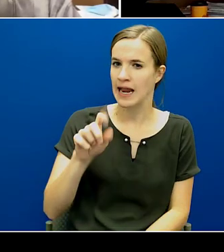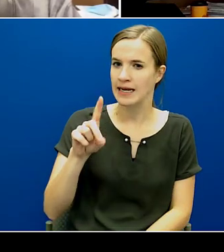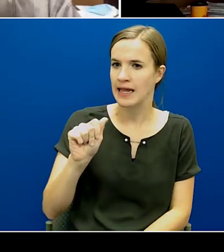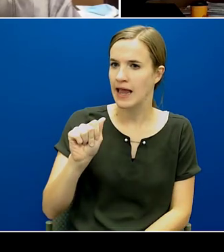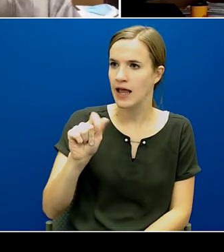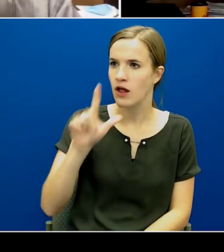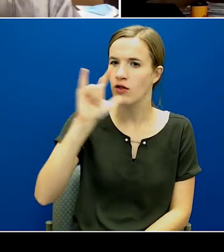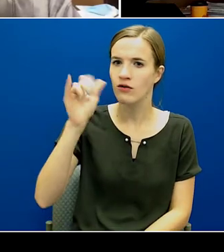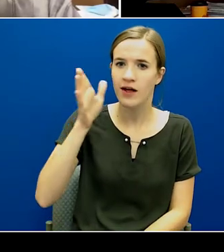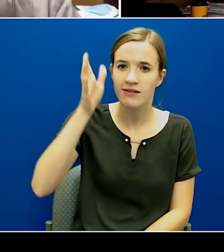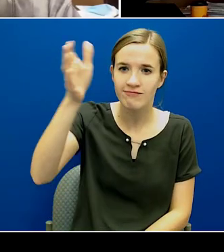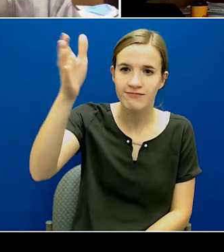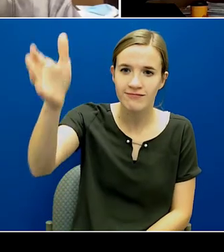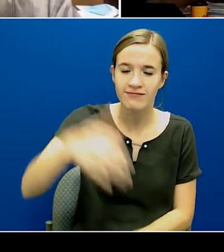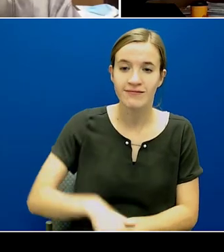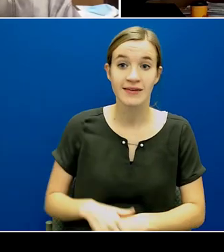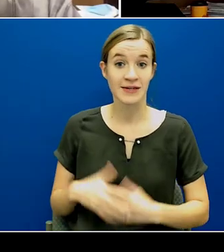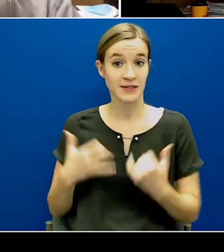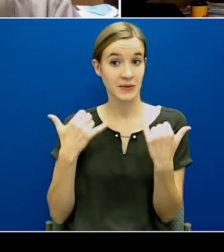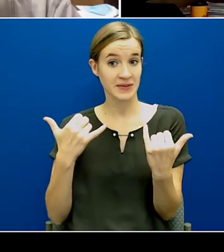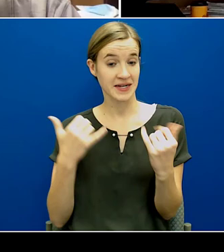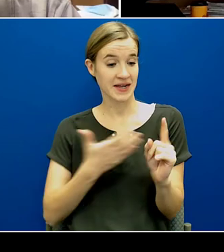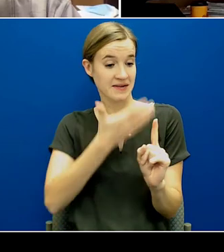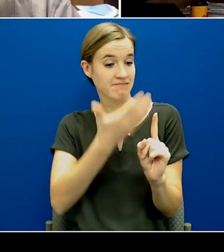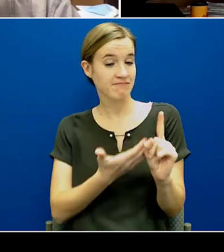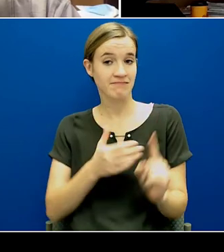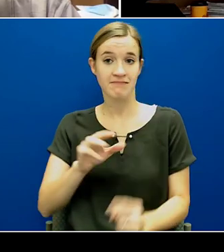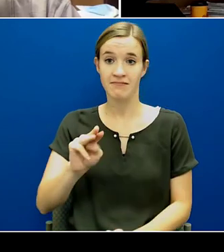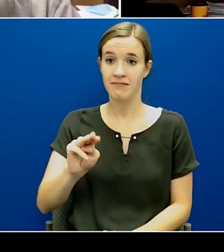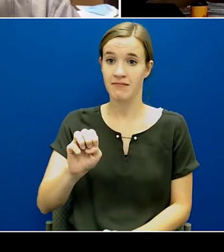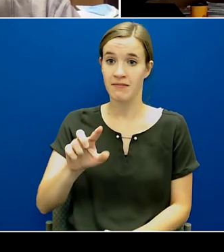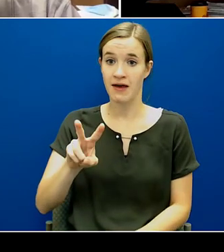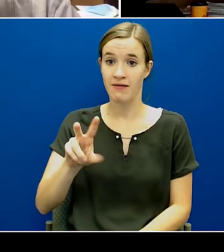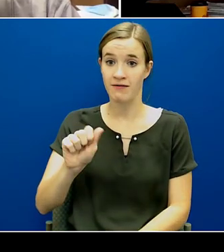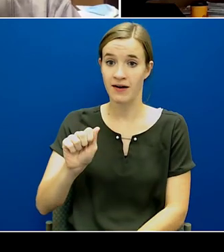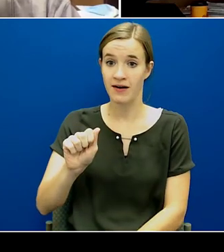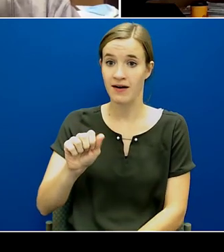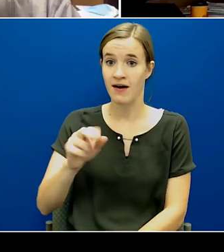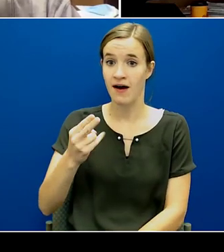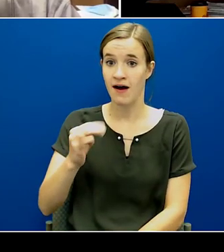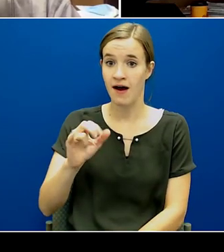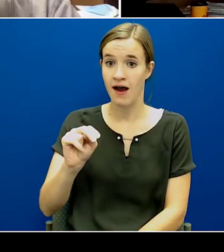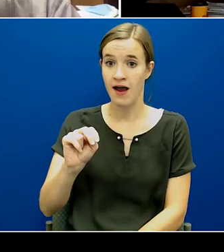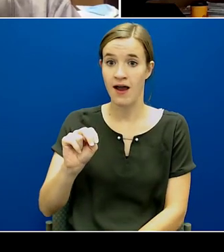really pleased to have Melba Heinrich, from Living Independence Network Corporation, Twin